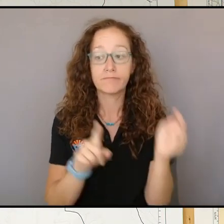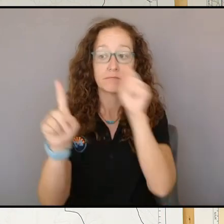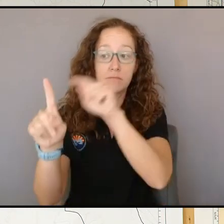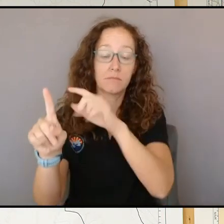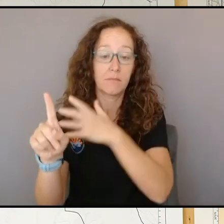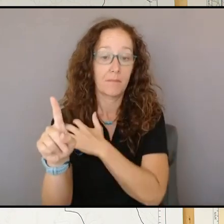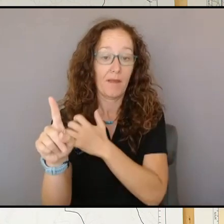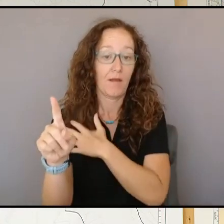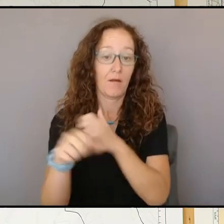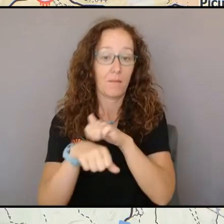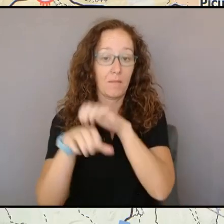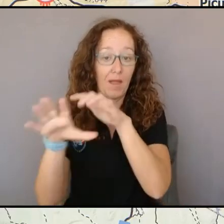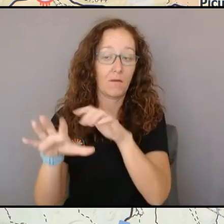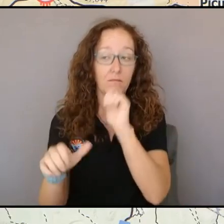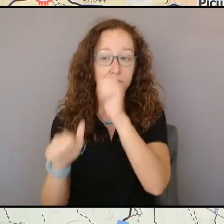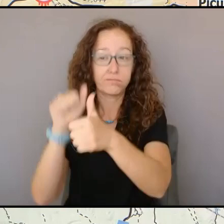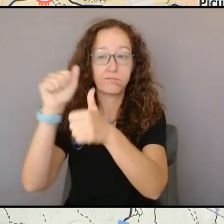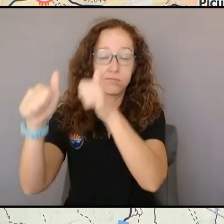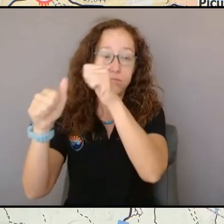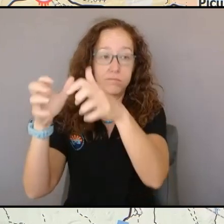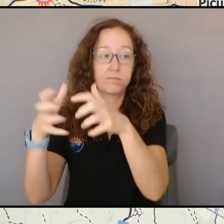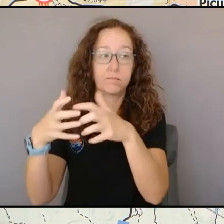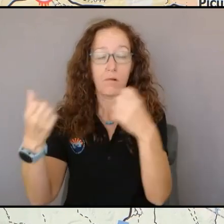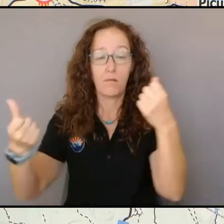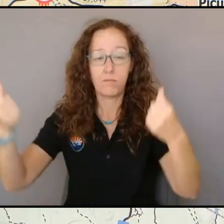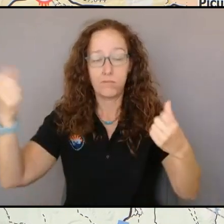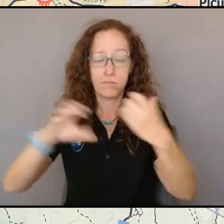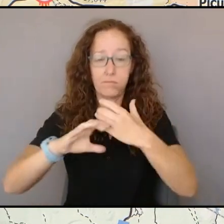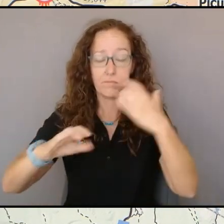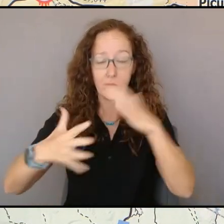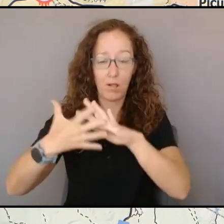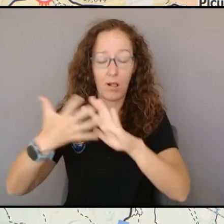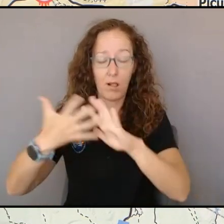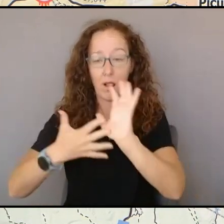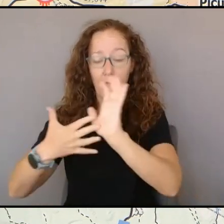hillside, not too far away from where their transports are, but